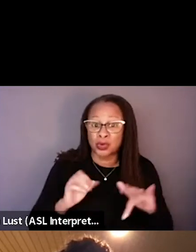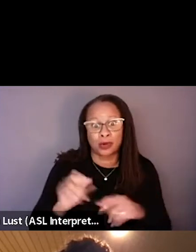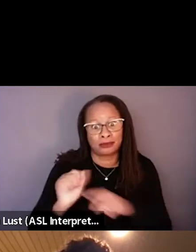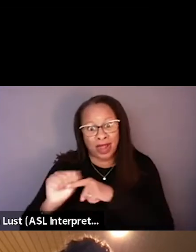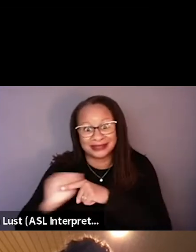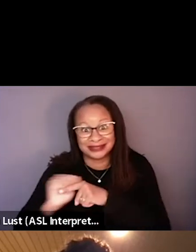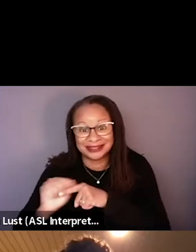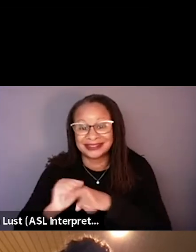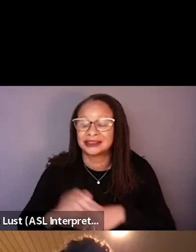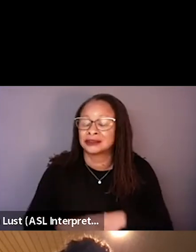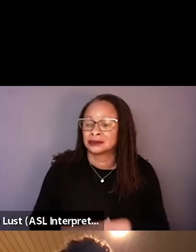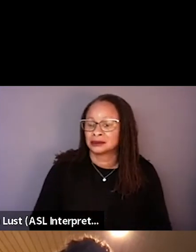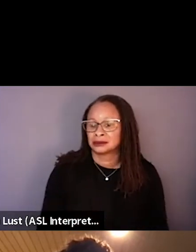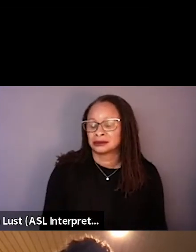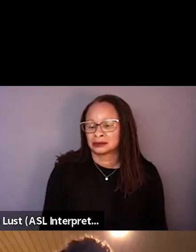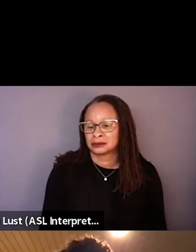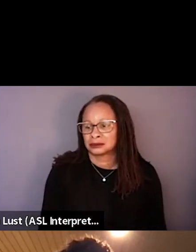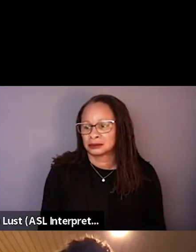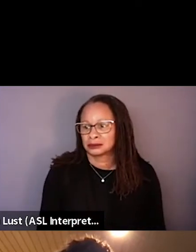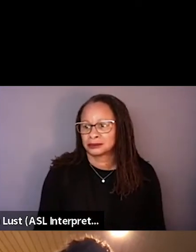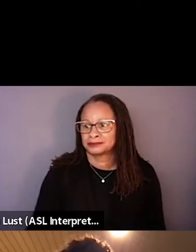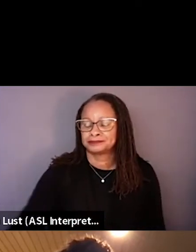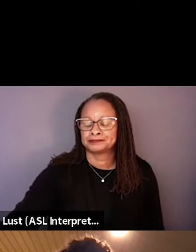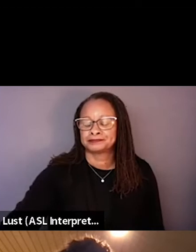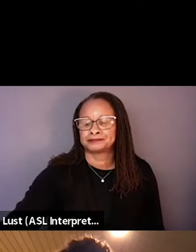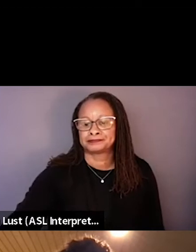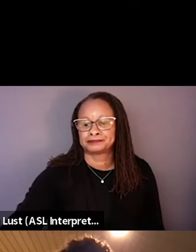So yeah, just everything gets natural